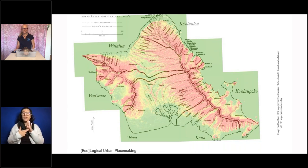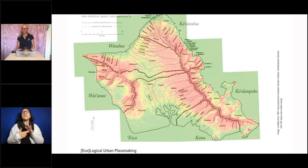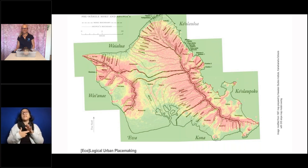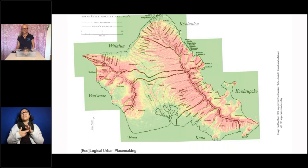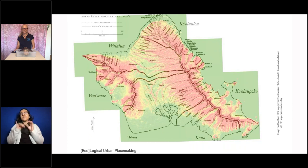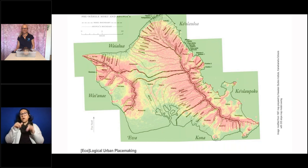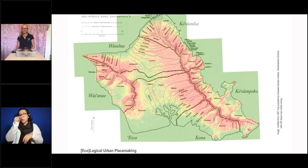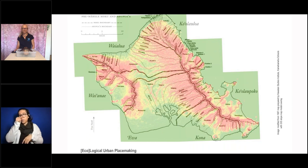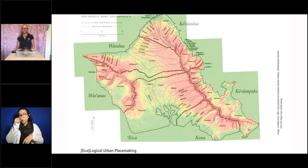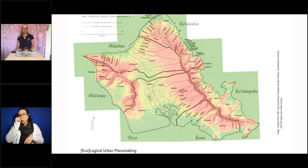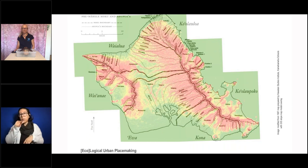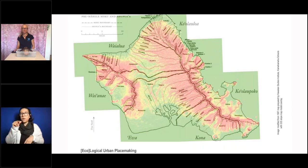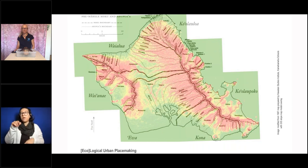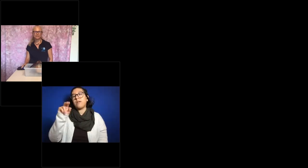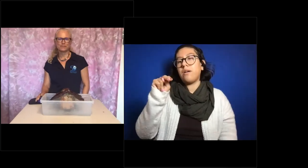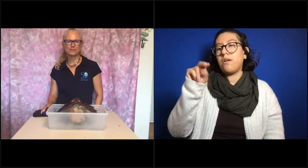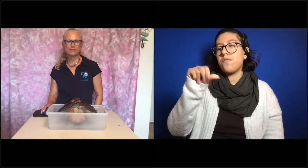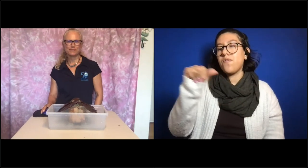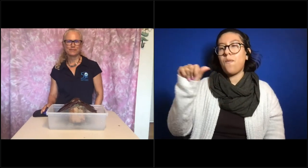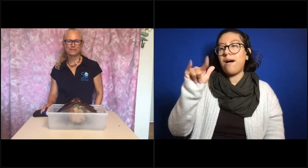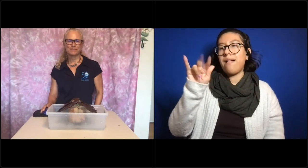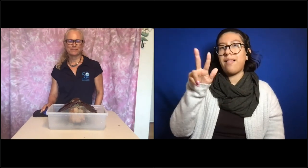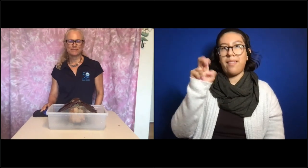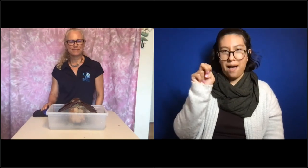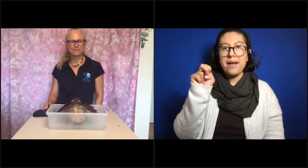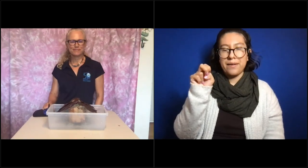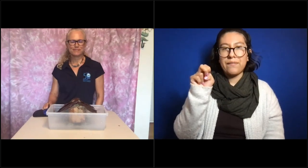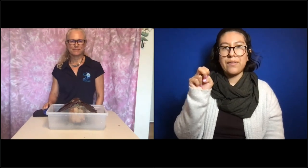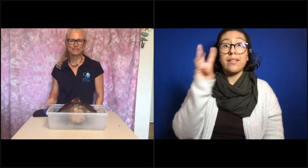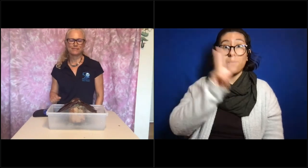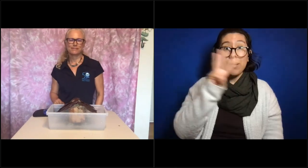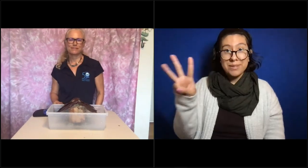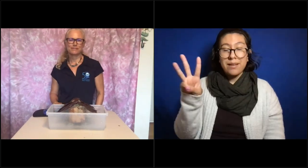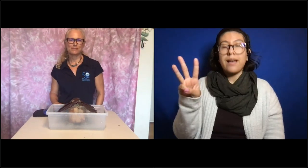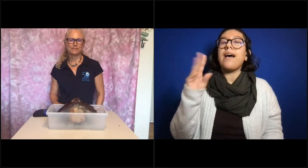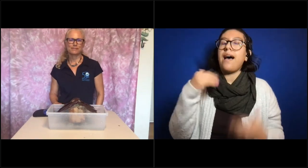he'll come to our website secret page and all the directions are there under Kanesa's listing